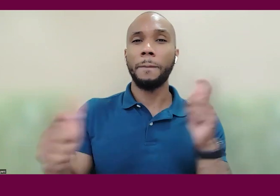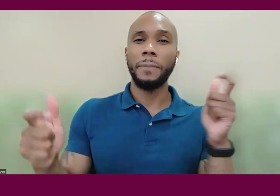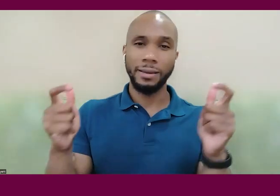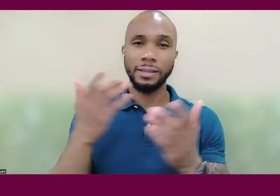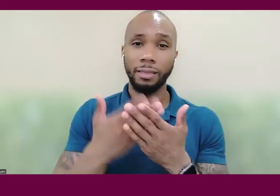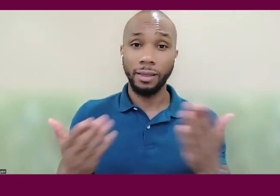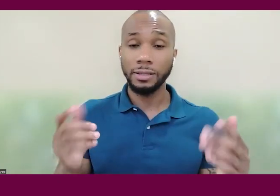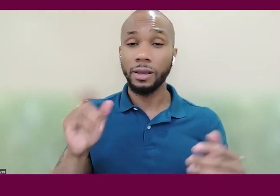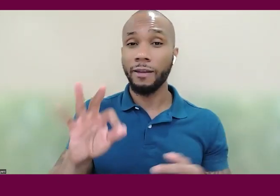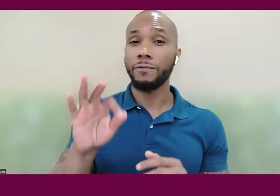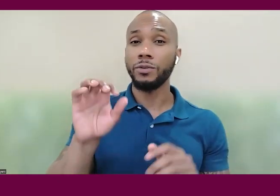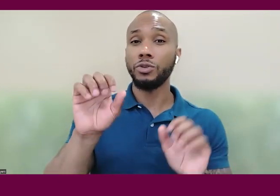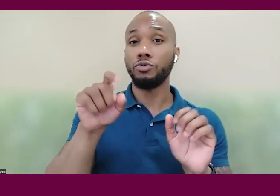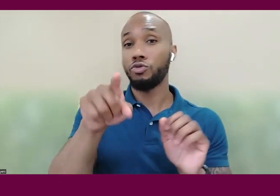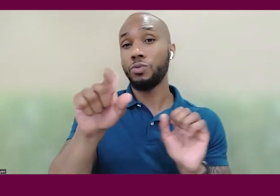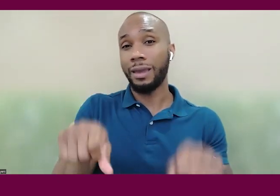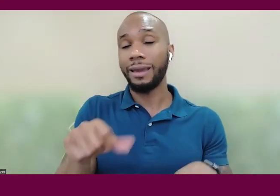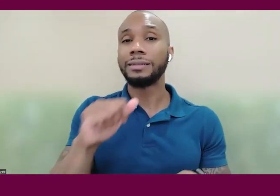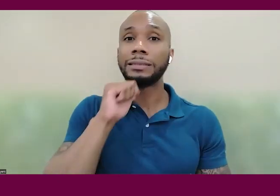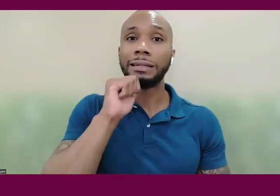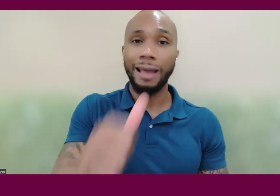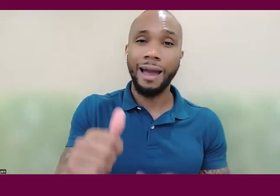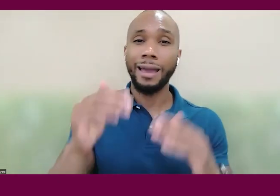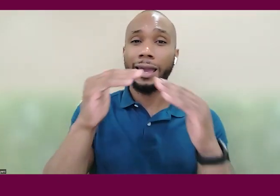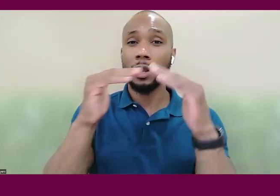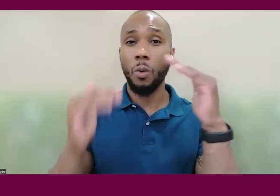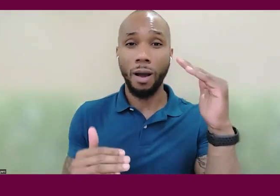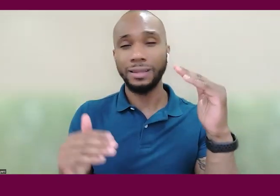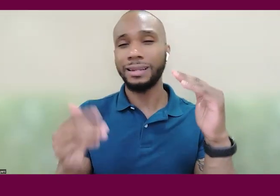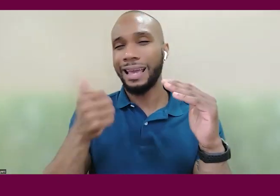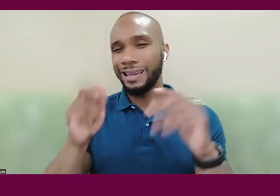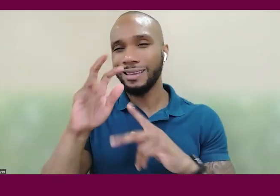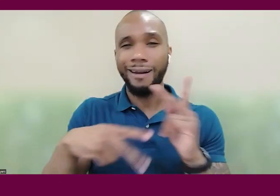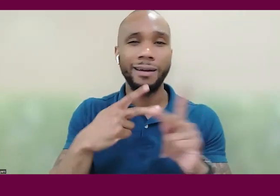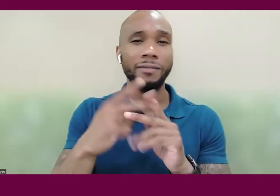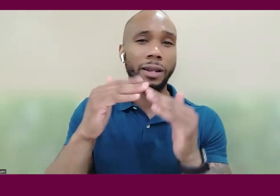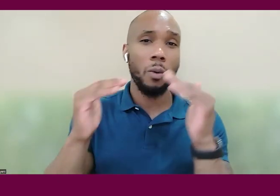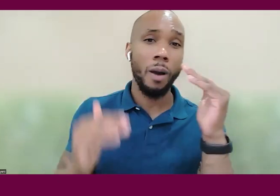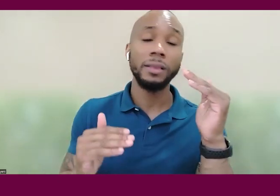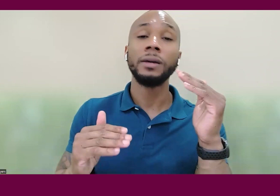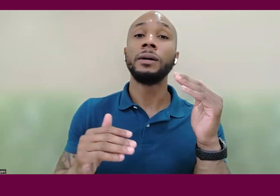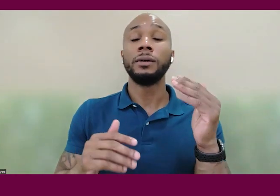I think if you can deny inequality, any type of inequality, and the most inequality that's